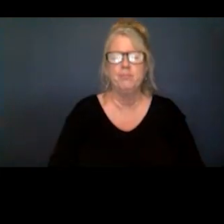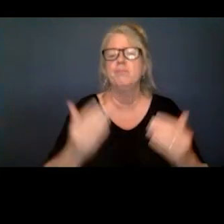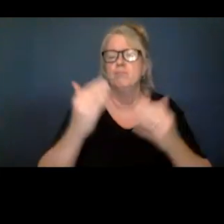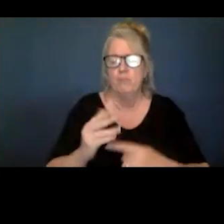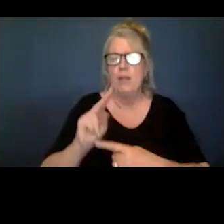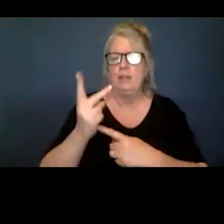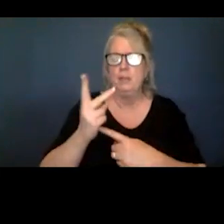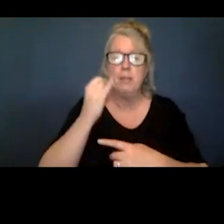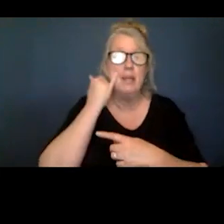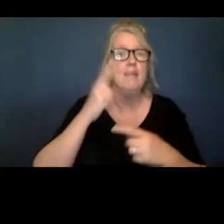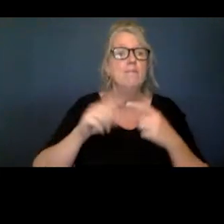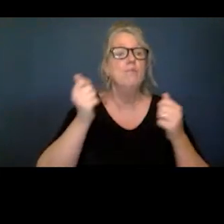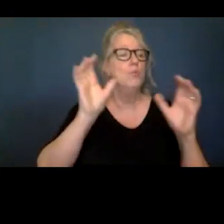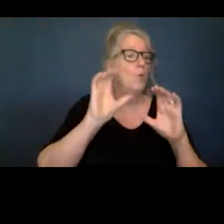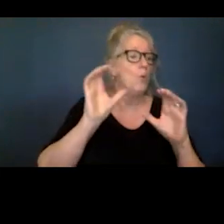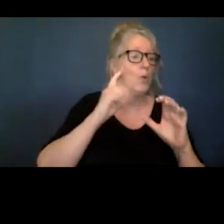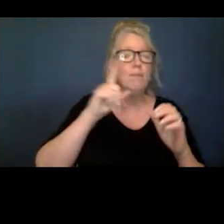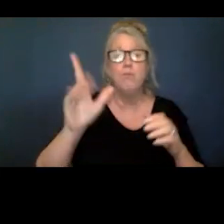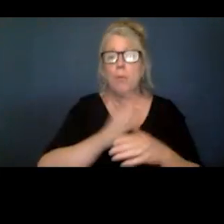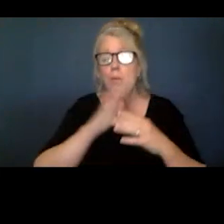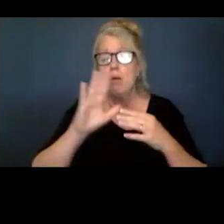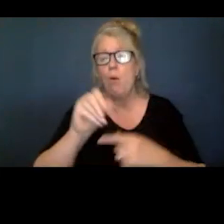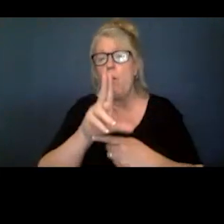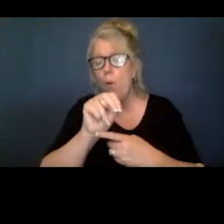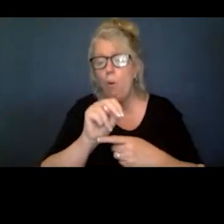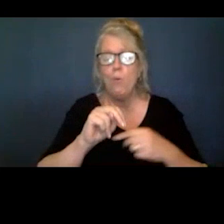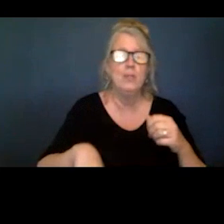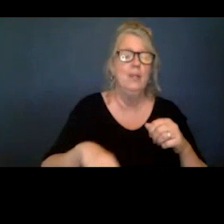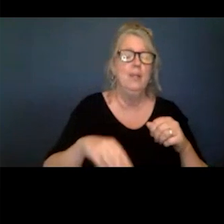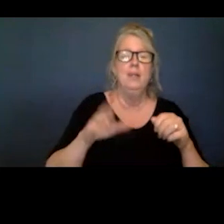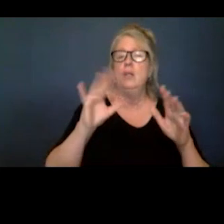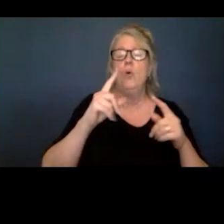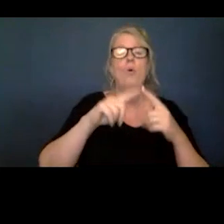whether you are looking for partners in your own community or on a national level, we need